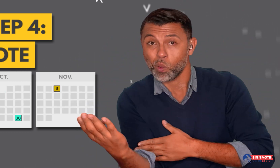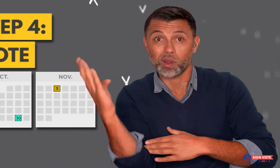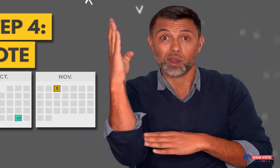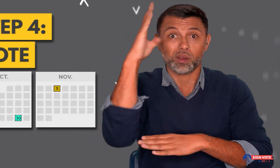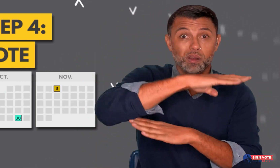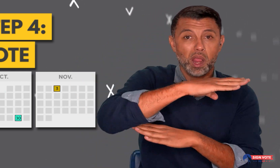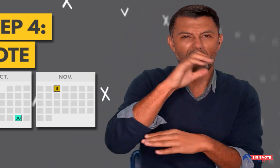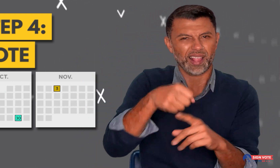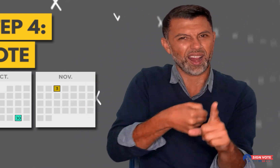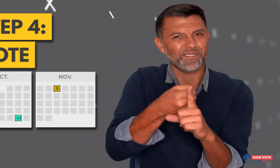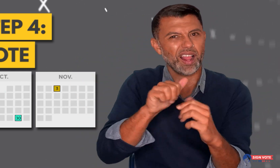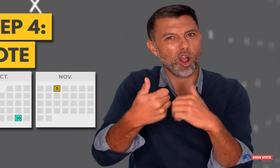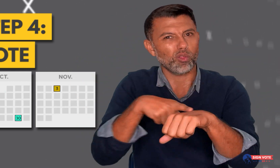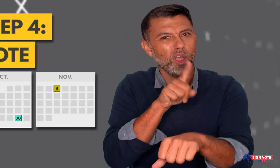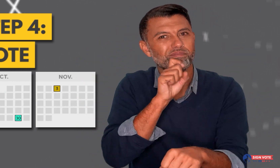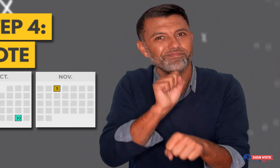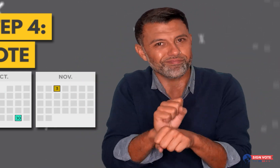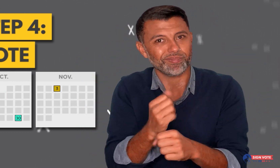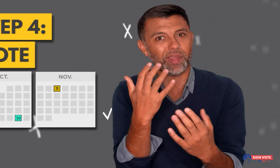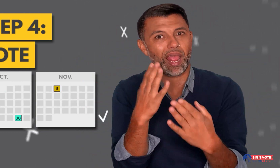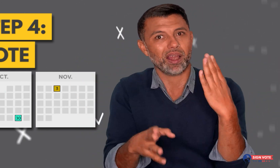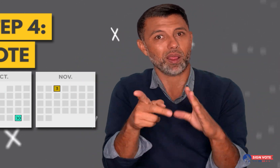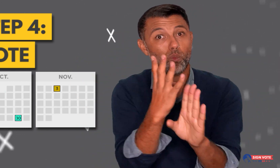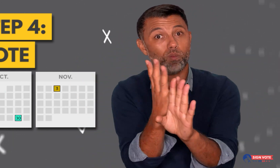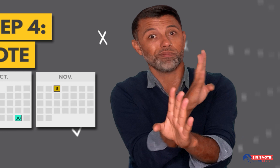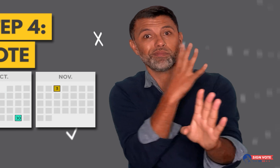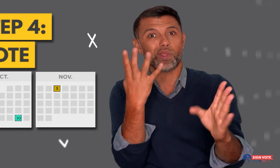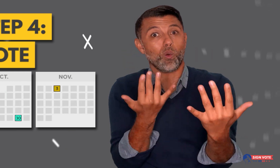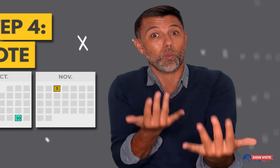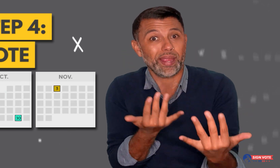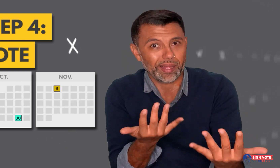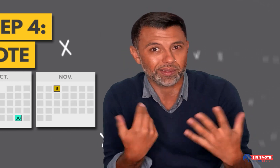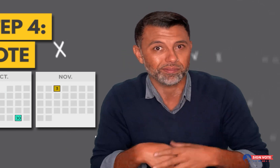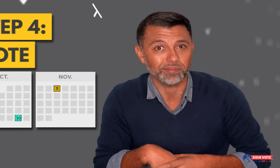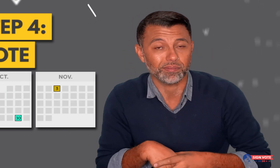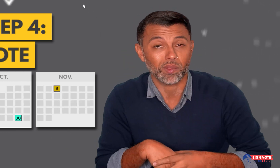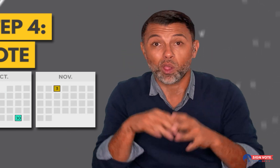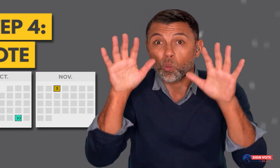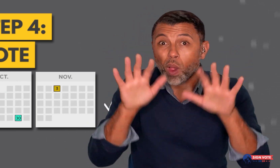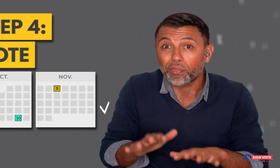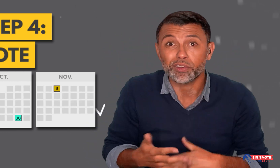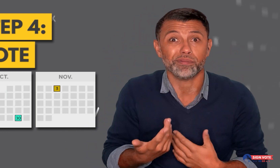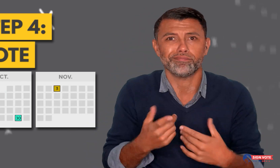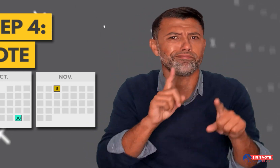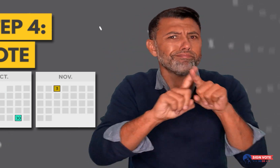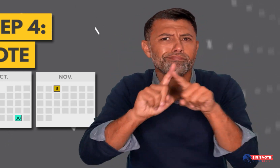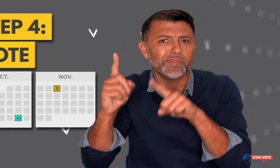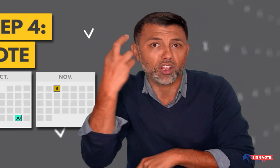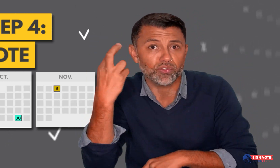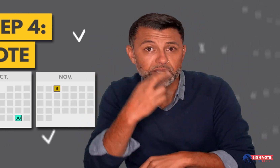The time of day you go can affect how much time you spend waiting in line. The weather can also be